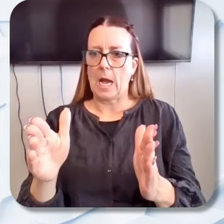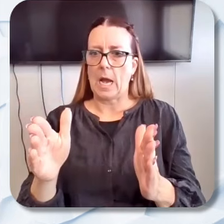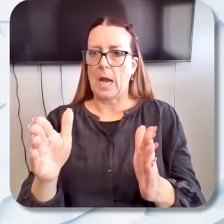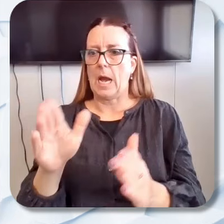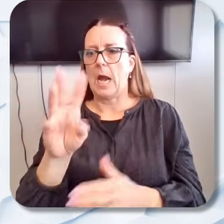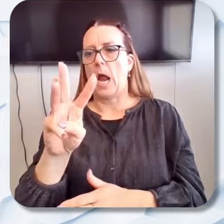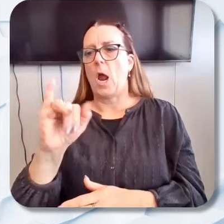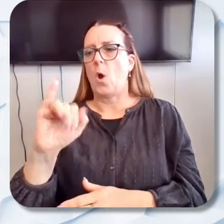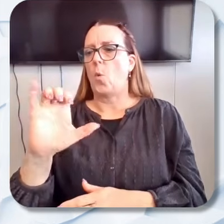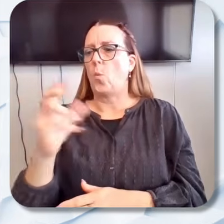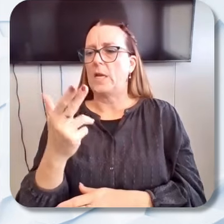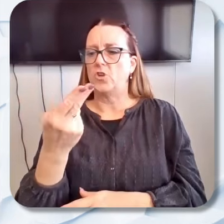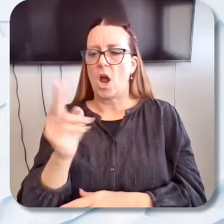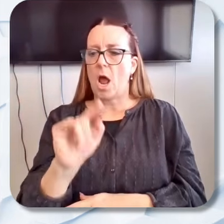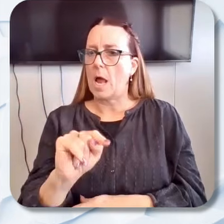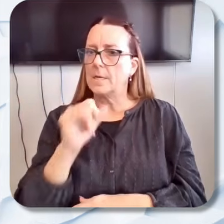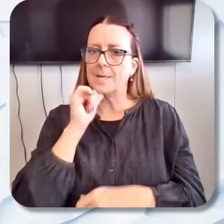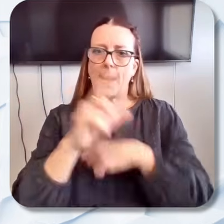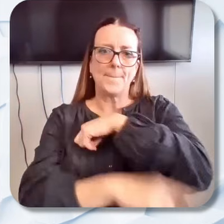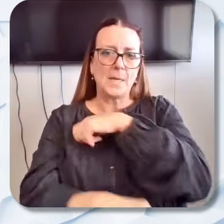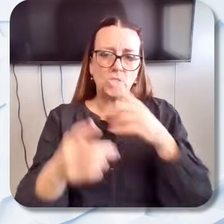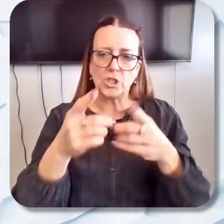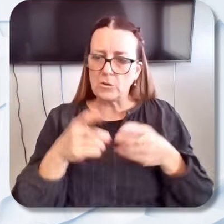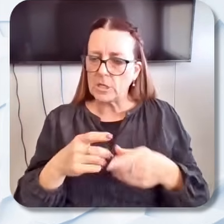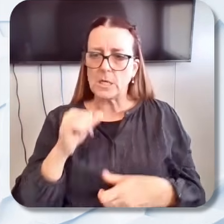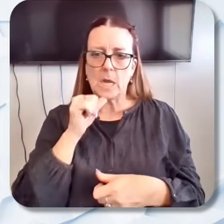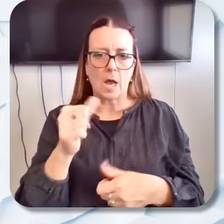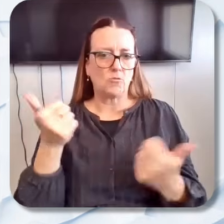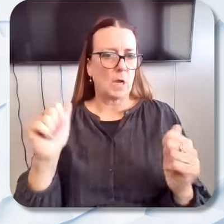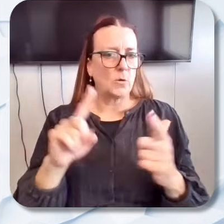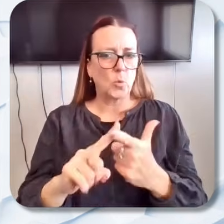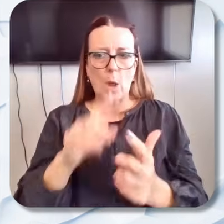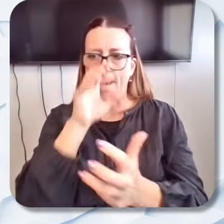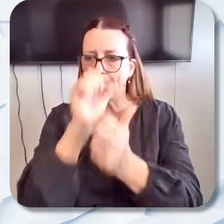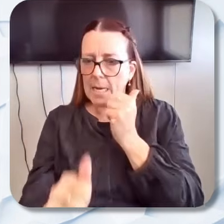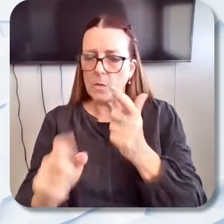It is not our attempt to punish districts. It is not our attempt to be mean to districts.